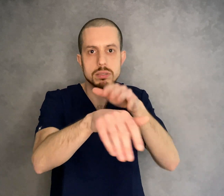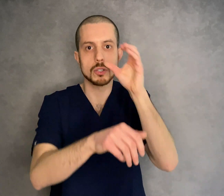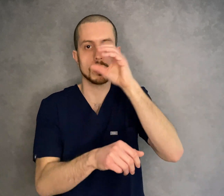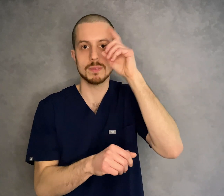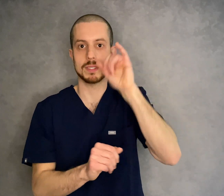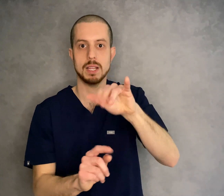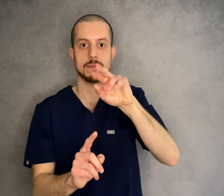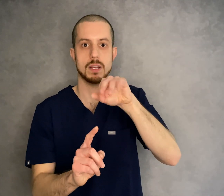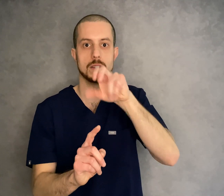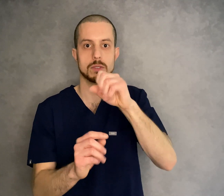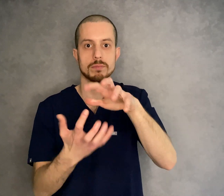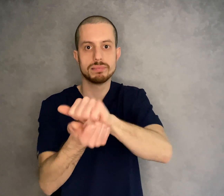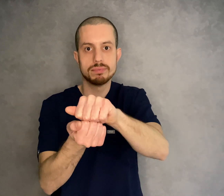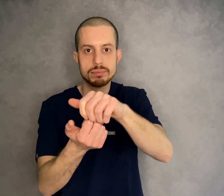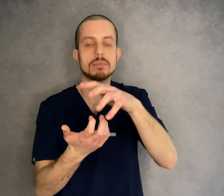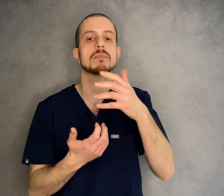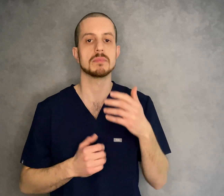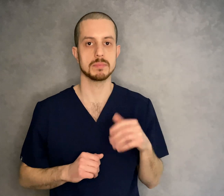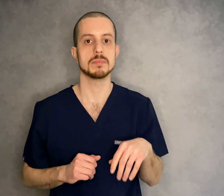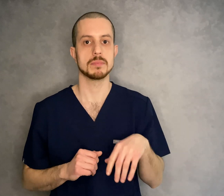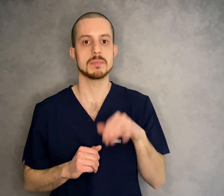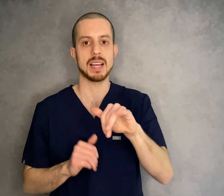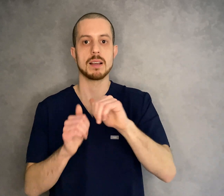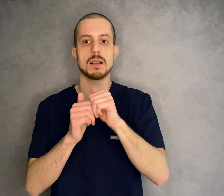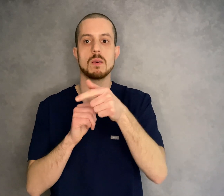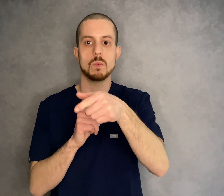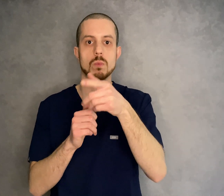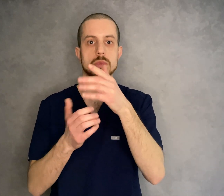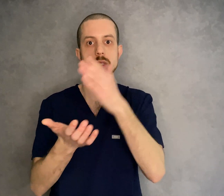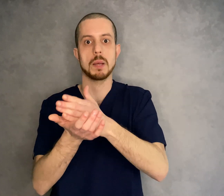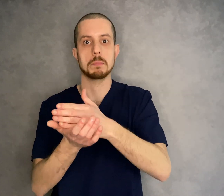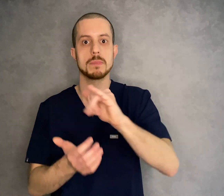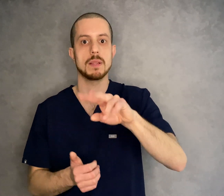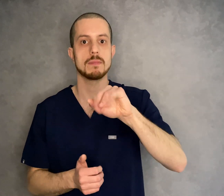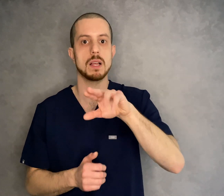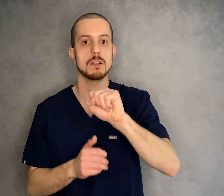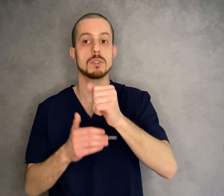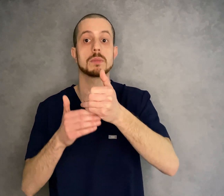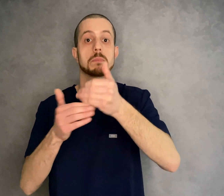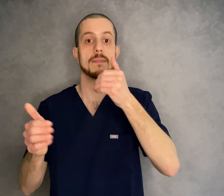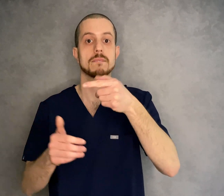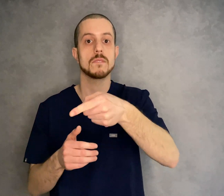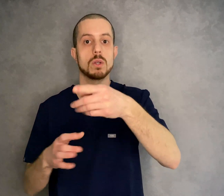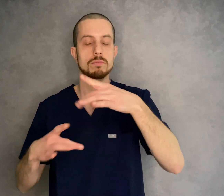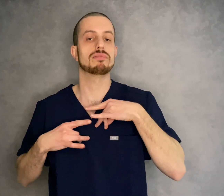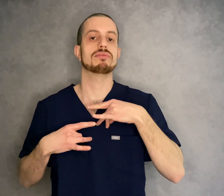that go looking for the marked virus and destroy it. That's how the virus is stopped from re-infecting